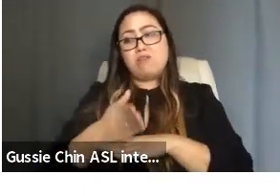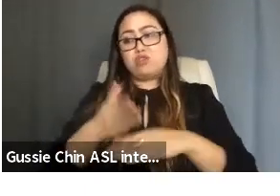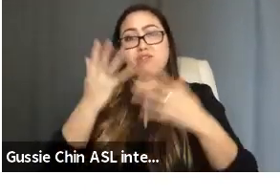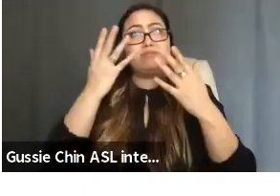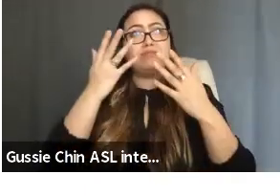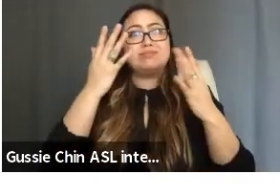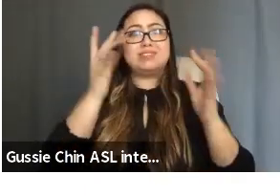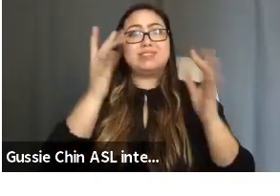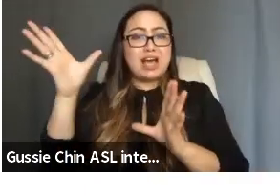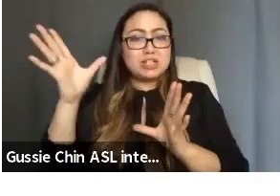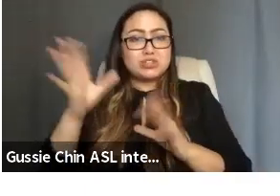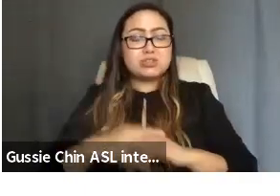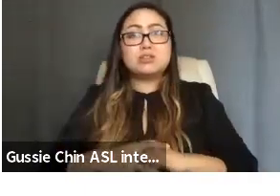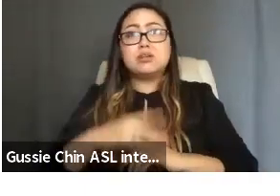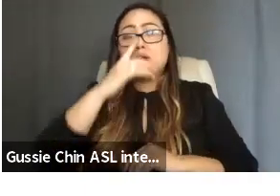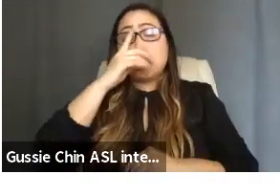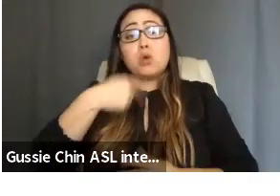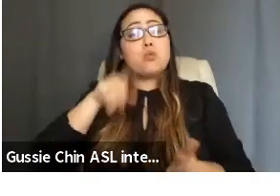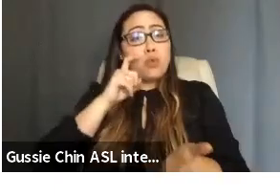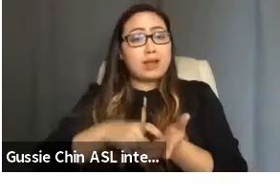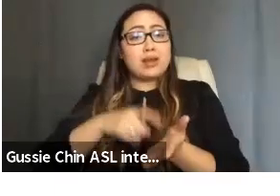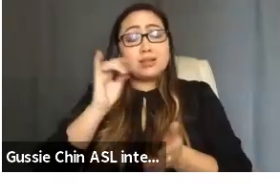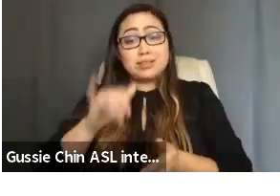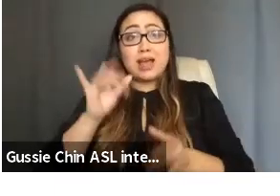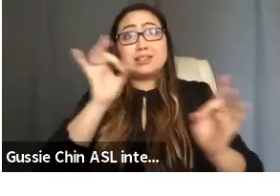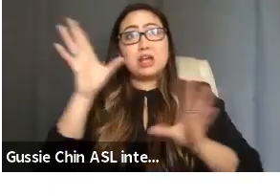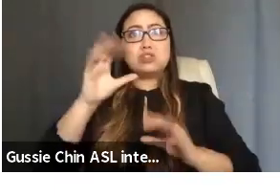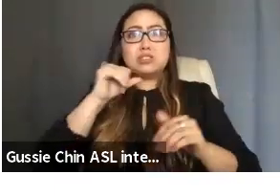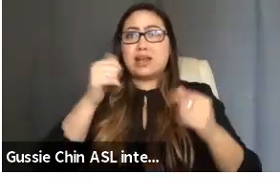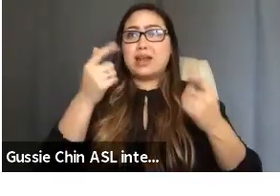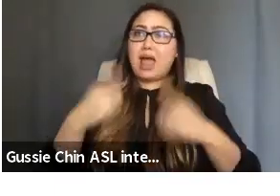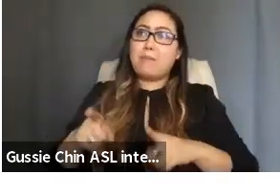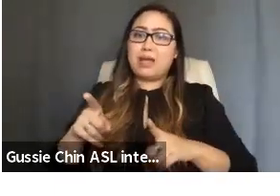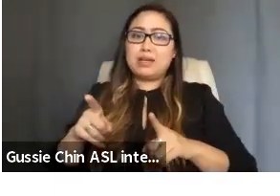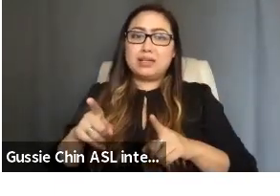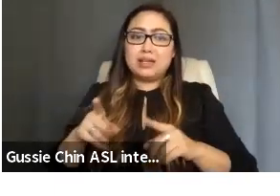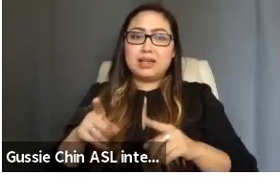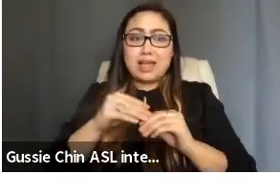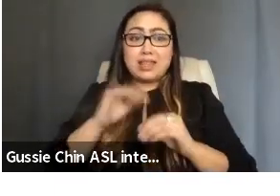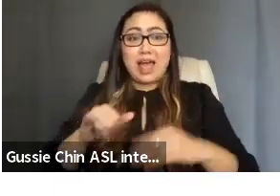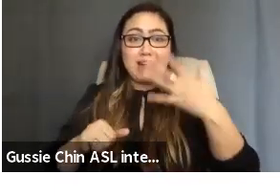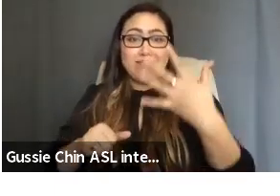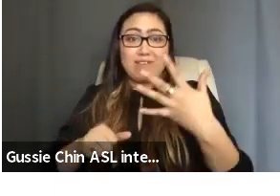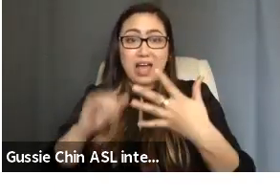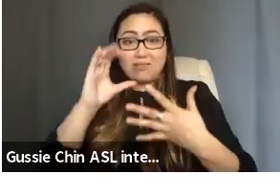also recognize that disasters don't happen in a vacuum and that these five C MIST areas interact